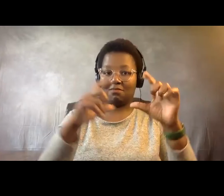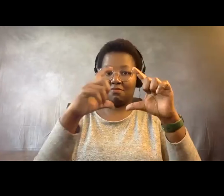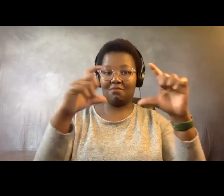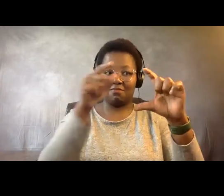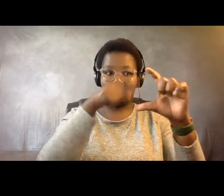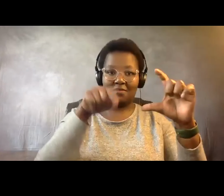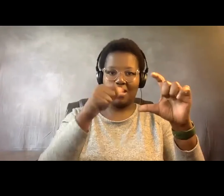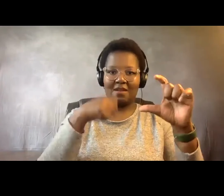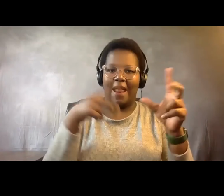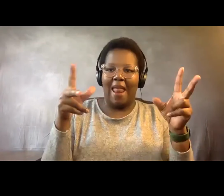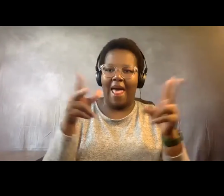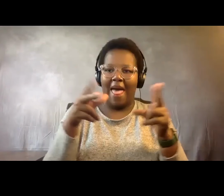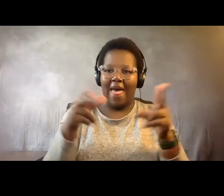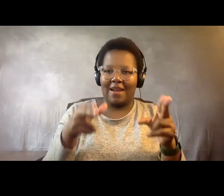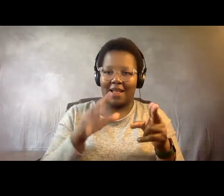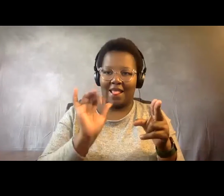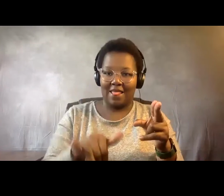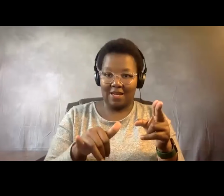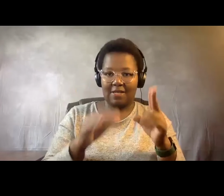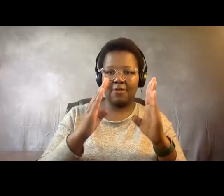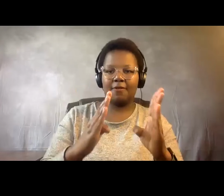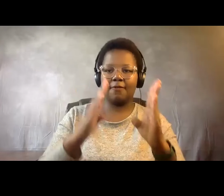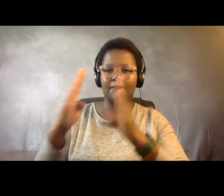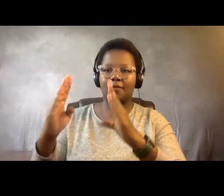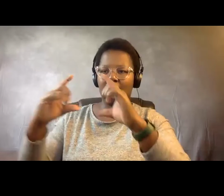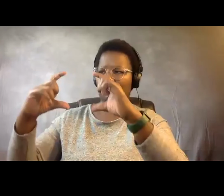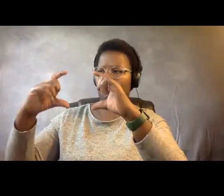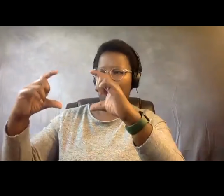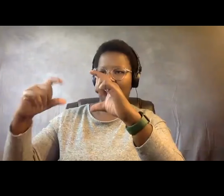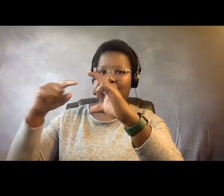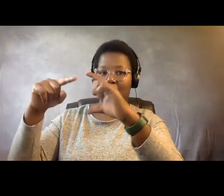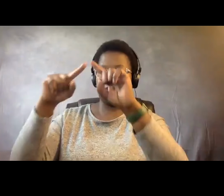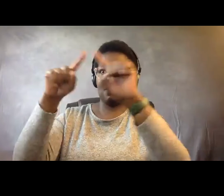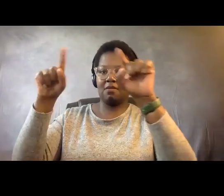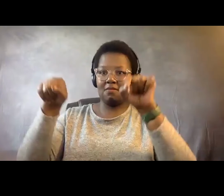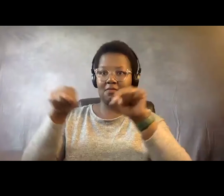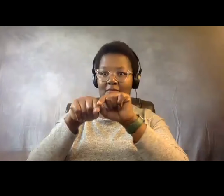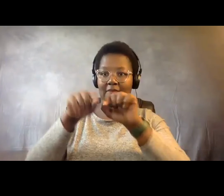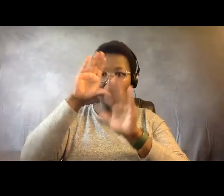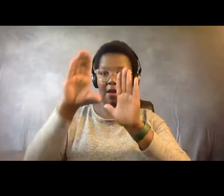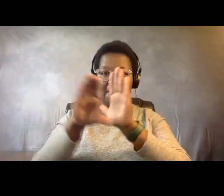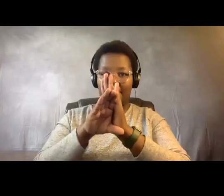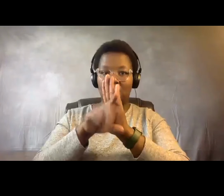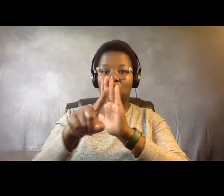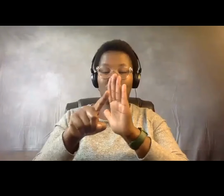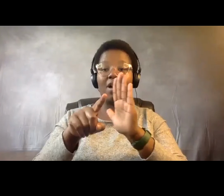So what I have is an adaptation on the big slice of pizza image and I have documented on the right,